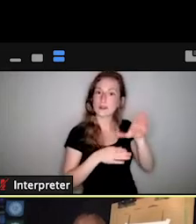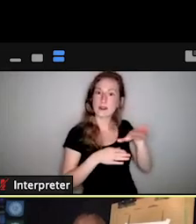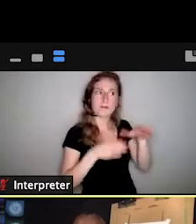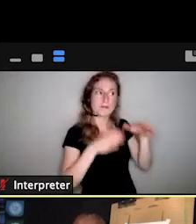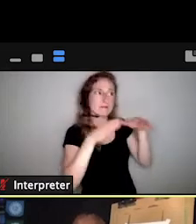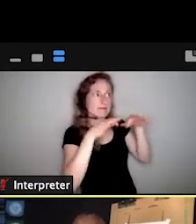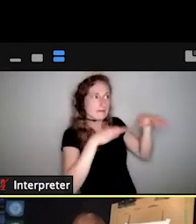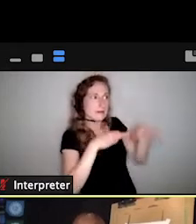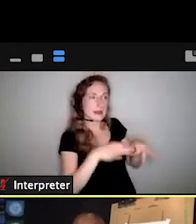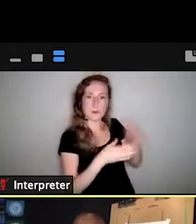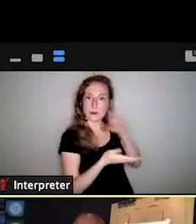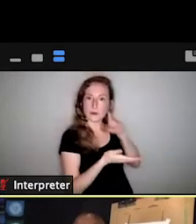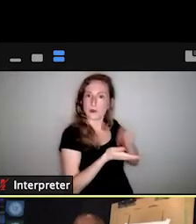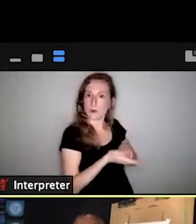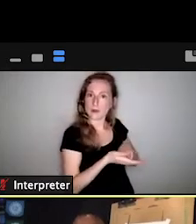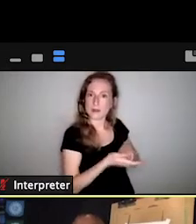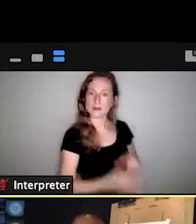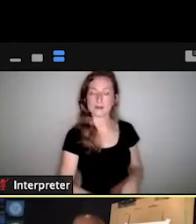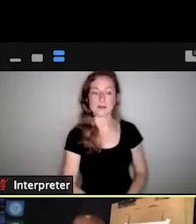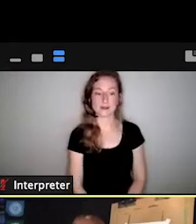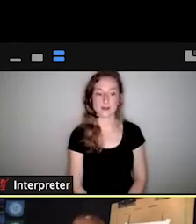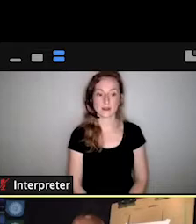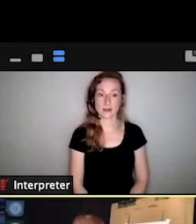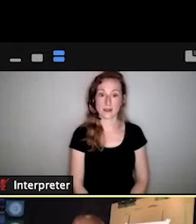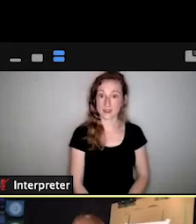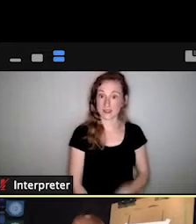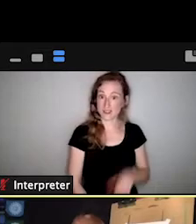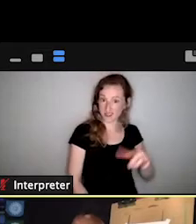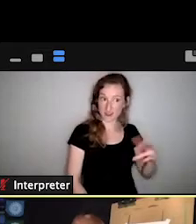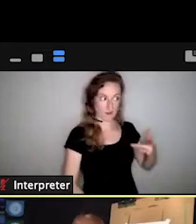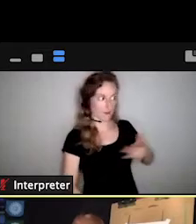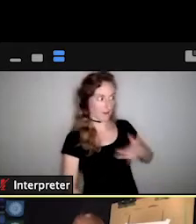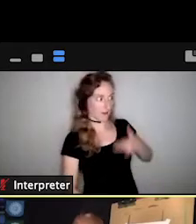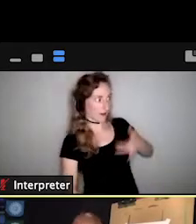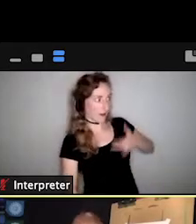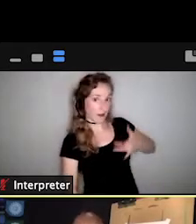Does the artwork make you feel anything?